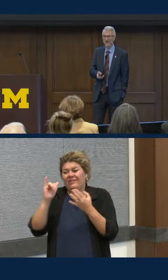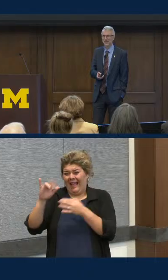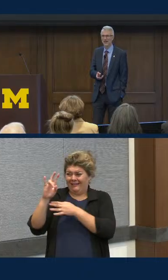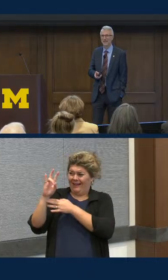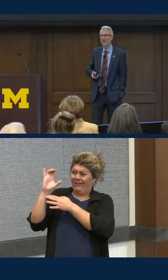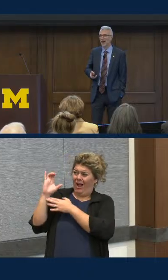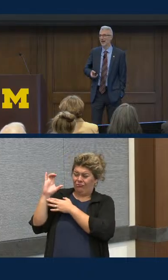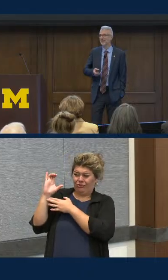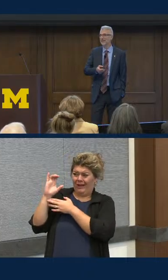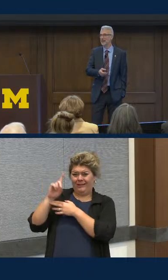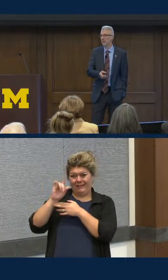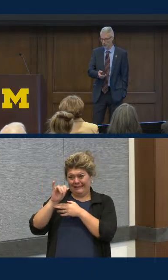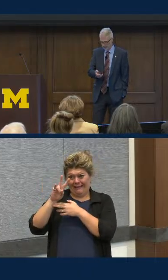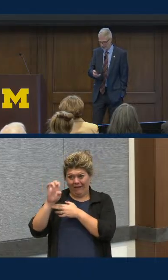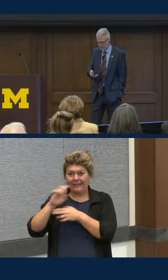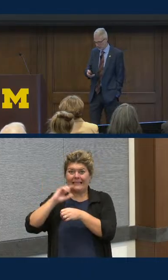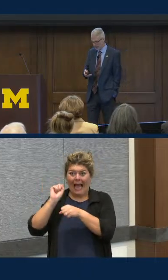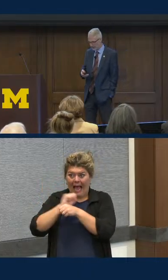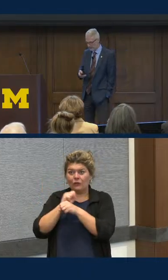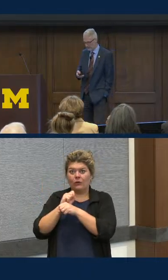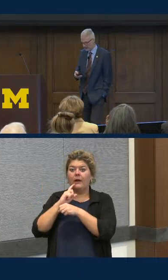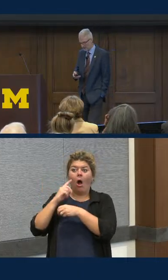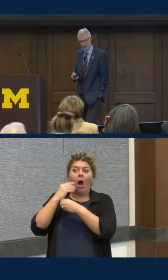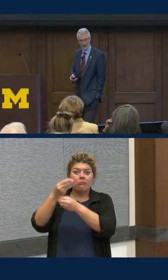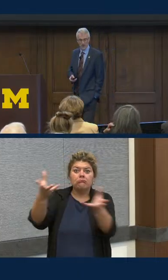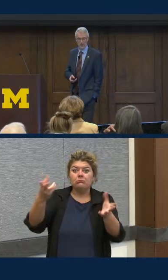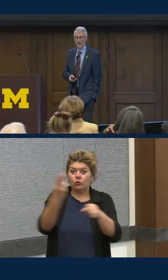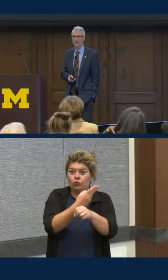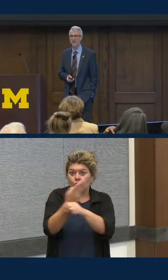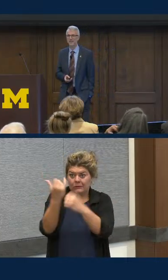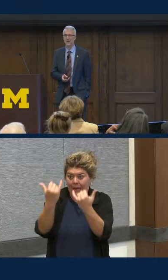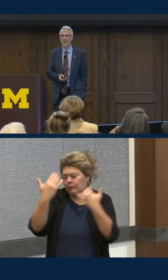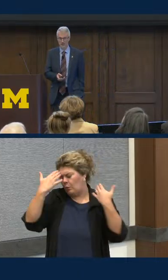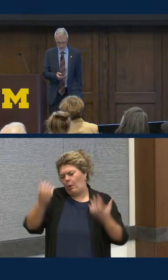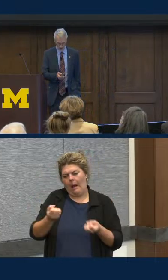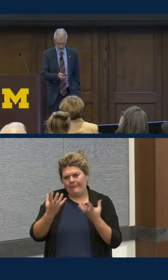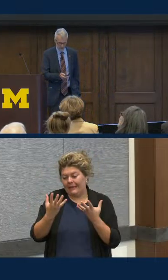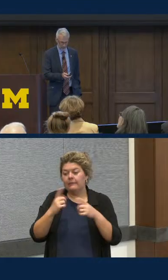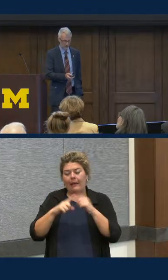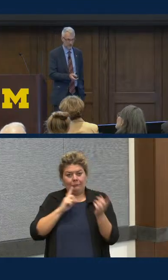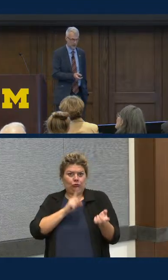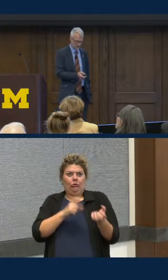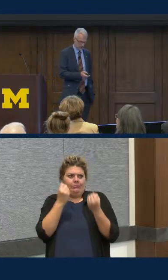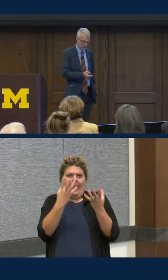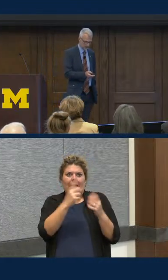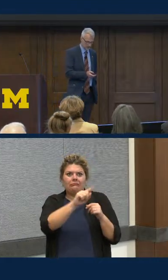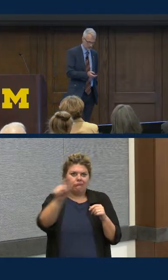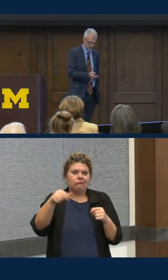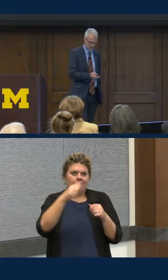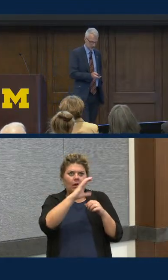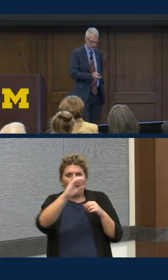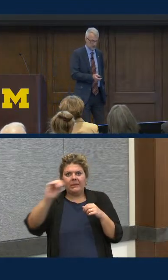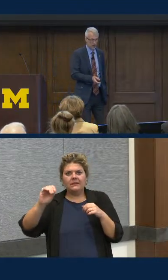devices are actually deployed in the field. But I'm sure many of them are since companies have